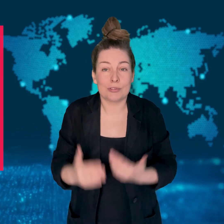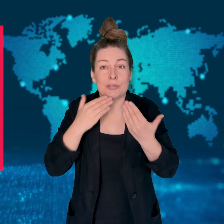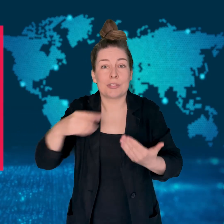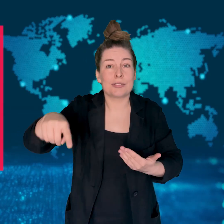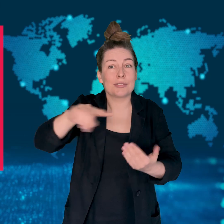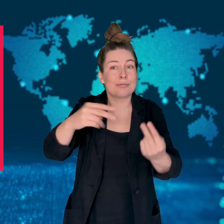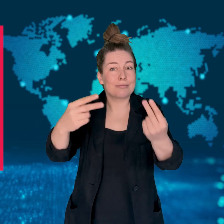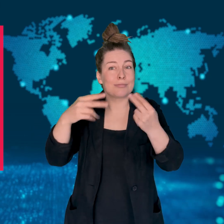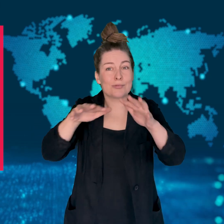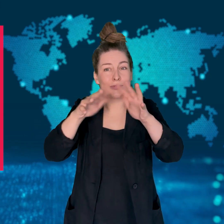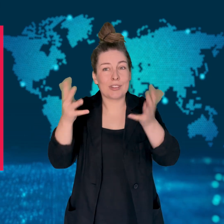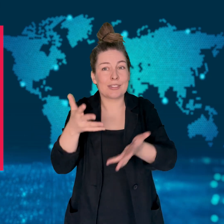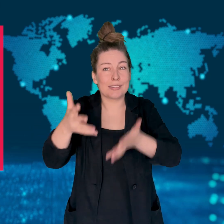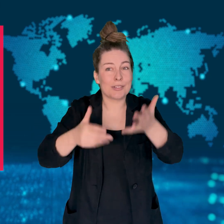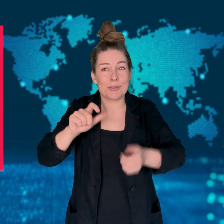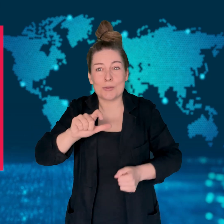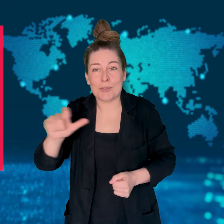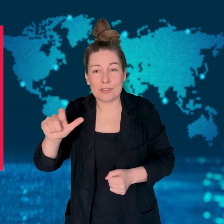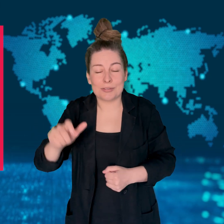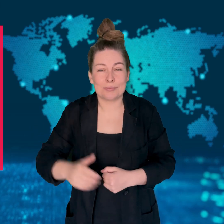Thank you for watching WorldSign Week.